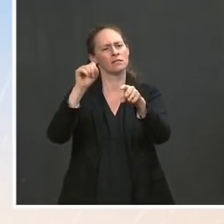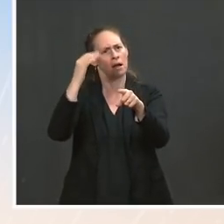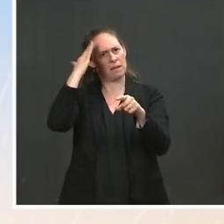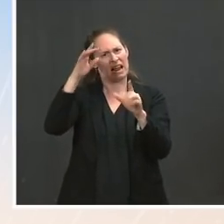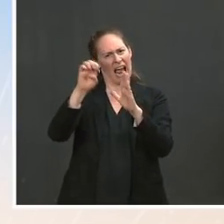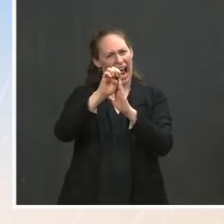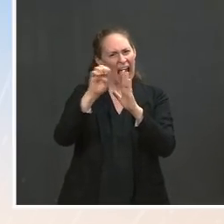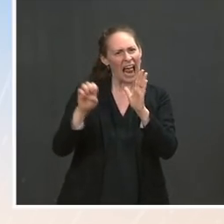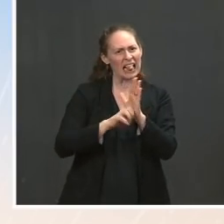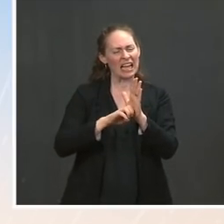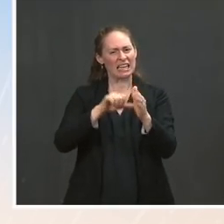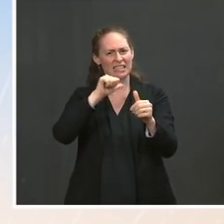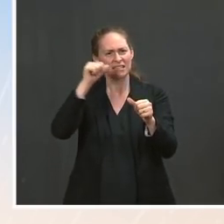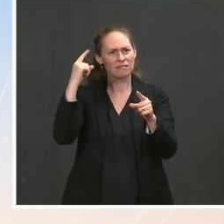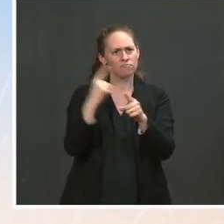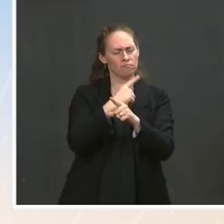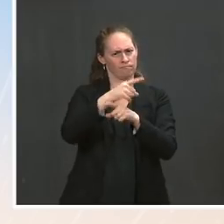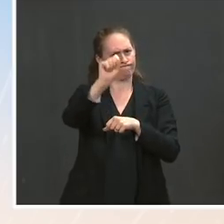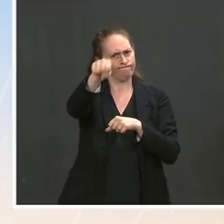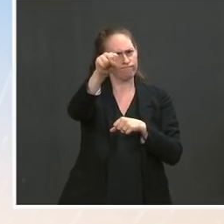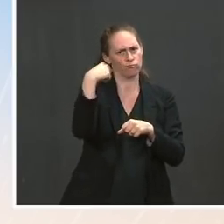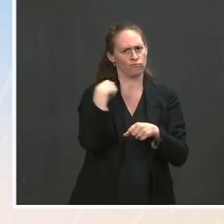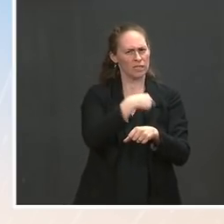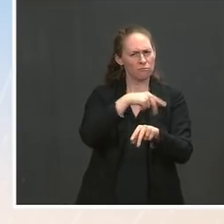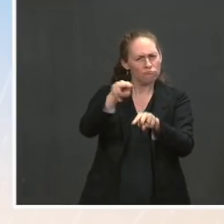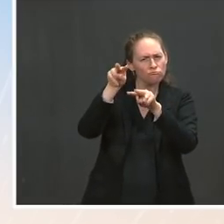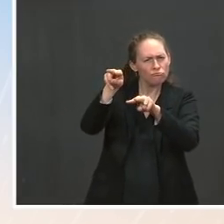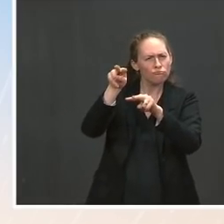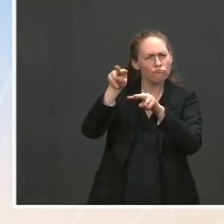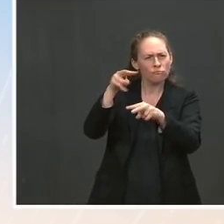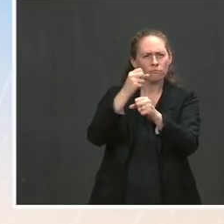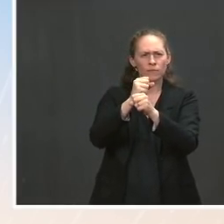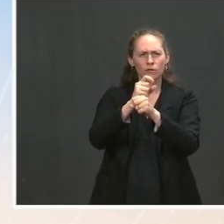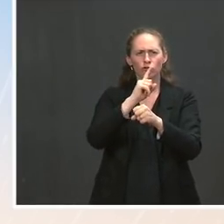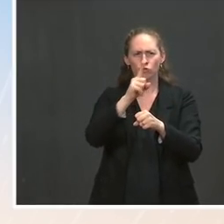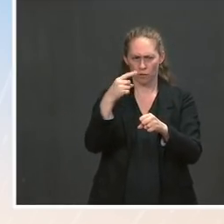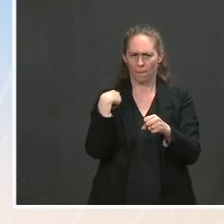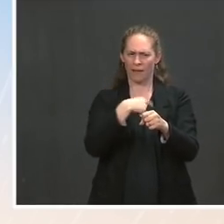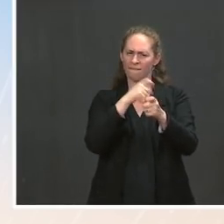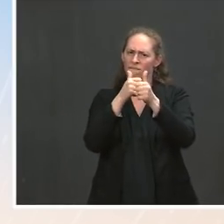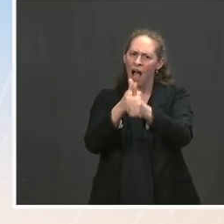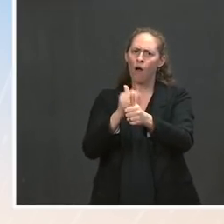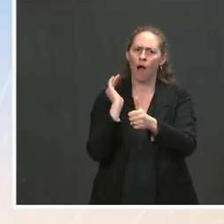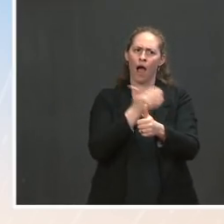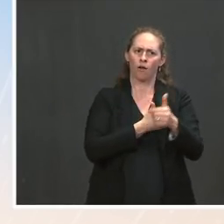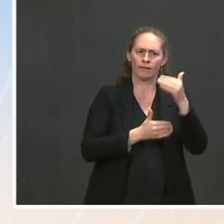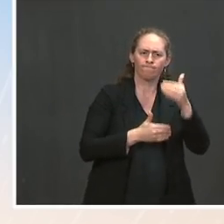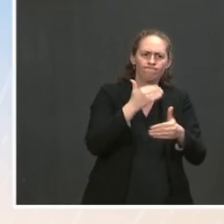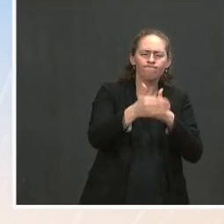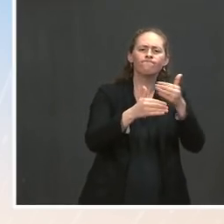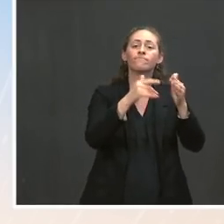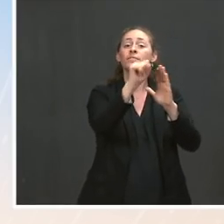We, of course, taken our own action. I would expect that state and commerce will have more to say on this later today. The Press: Just one quick follow up, though.